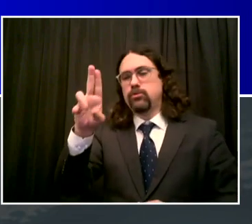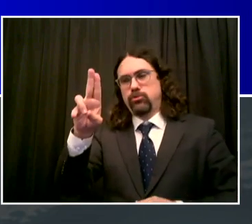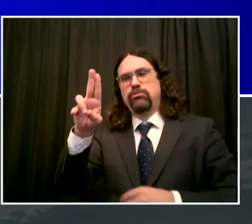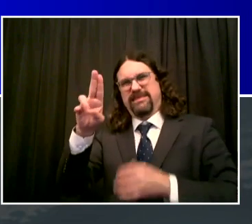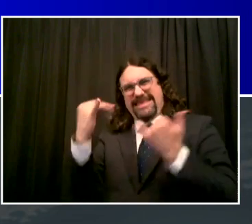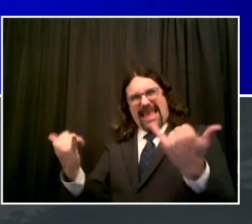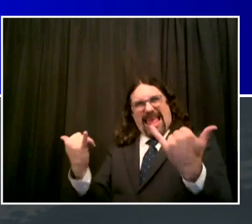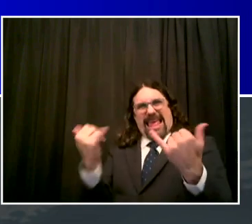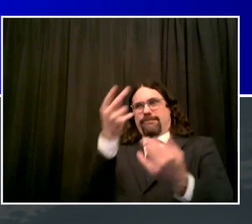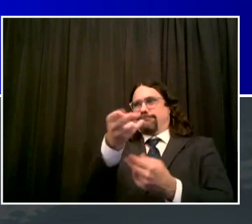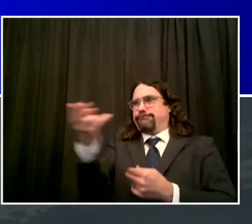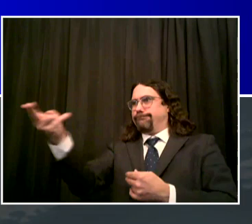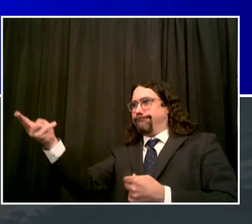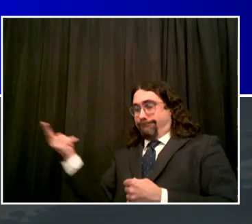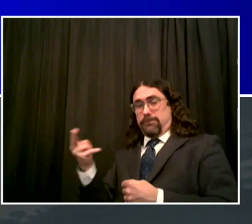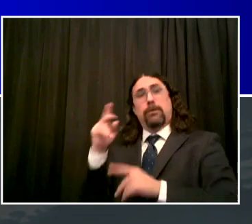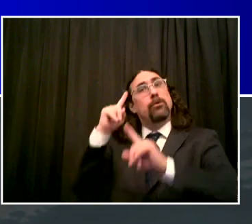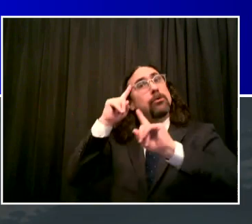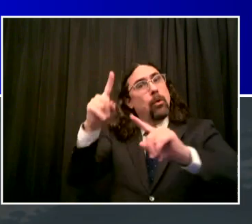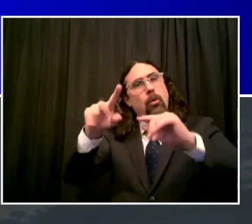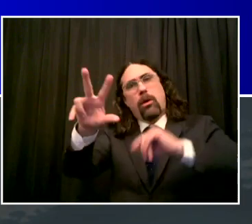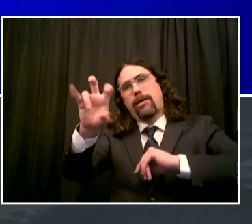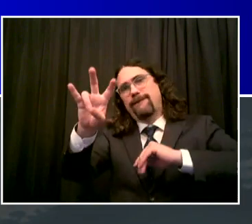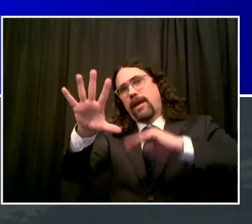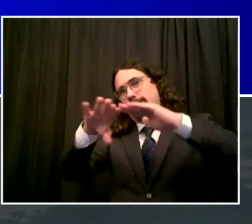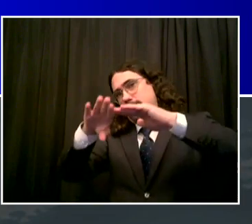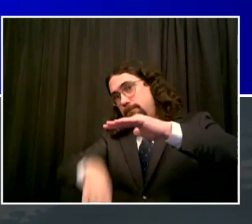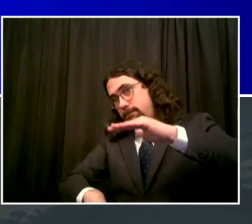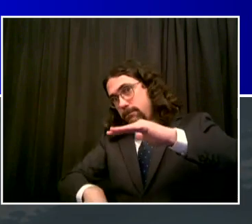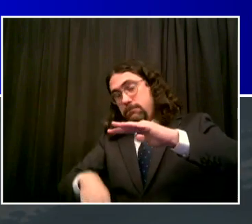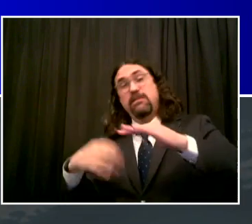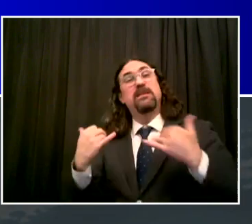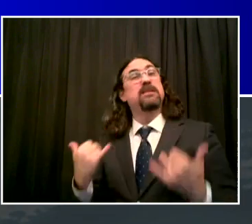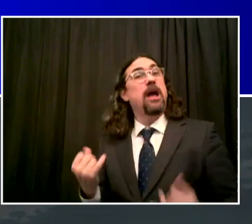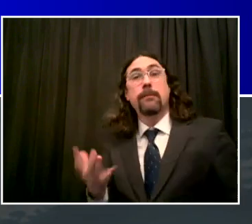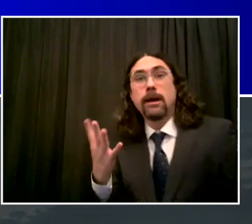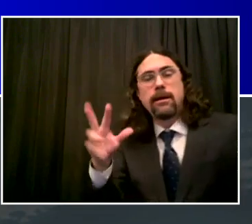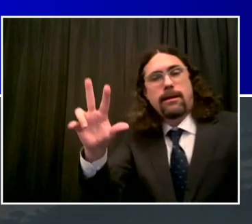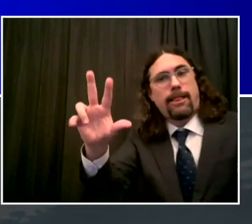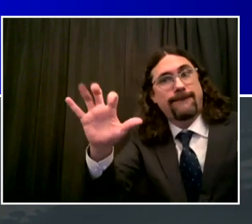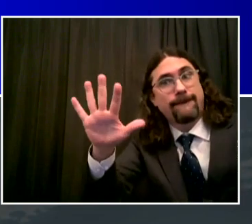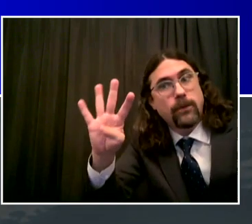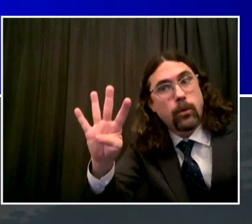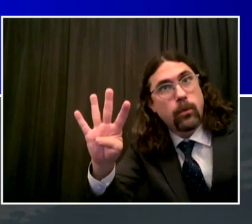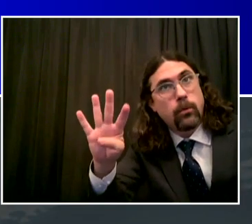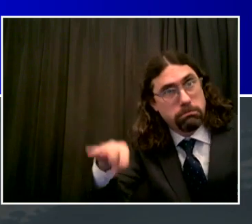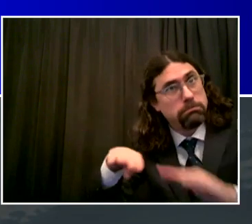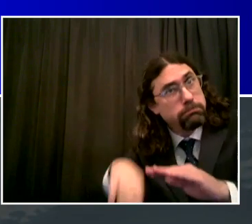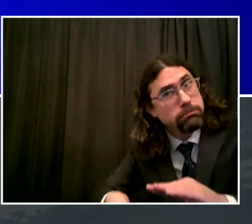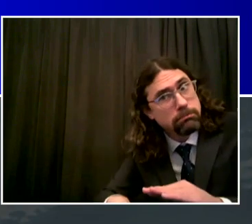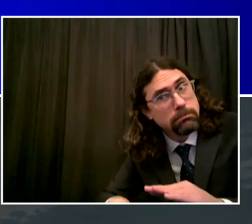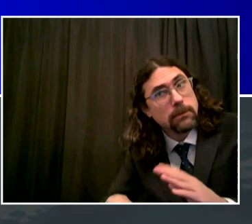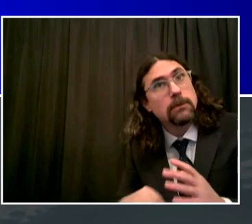THEPERCENT OF PEOPLE TESTED POSITIVE FOR COVID-19 AS MORE TESTING IS EXPANDED EVERY DAY